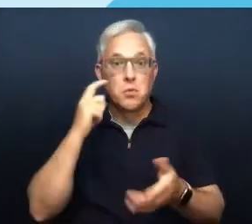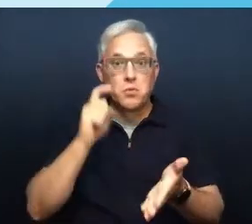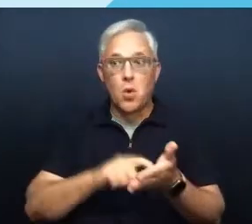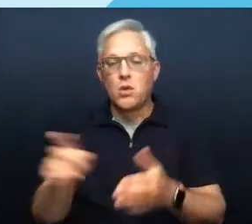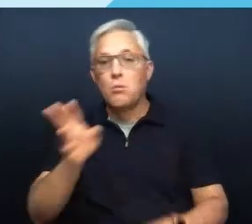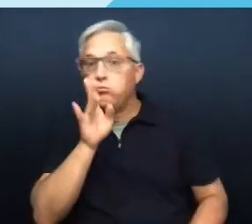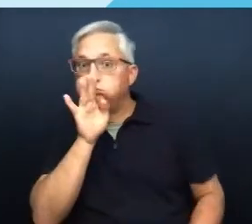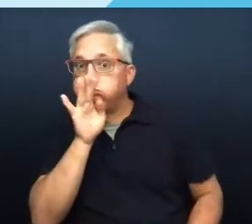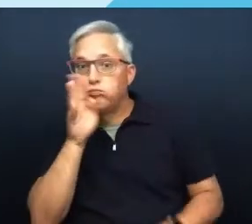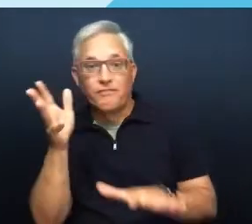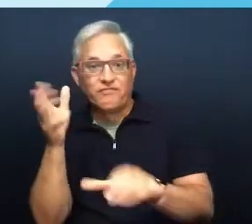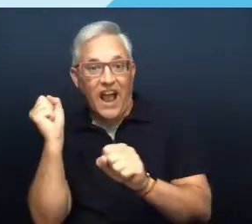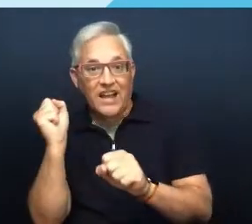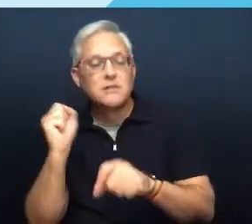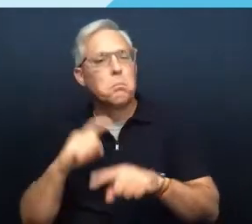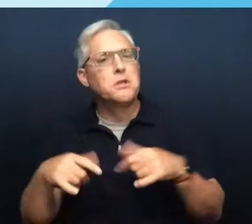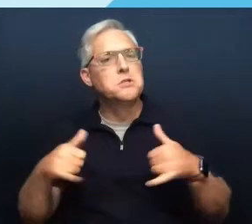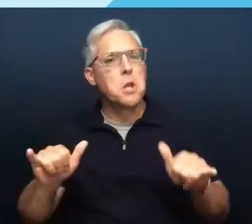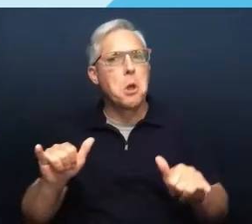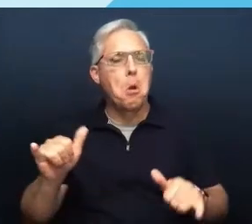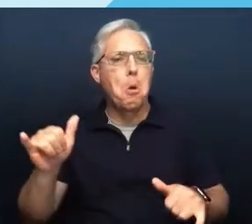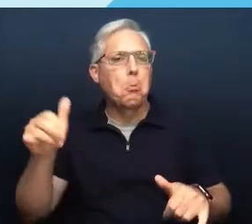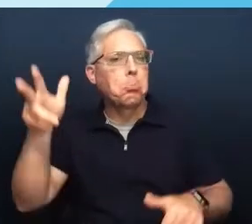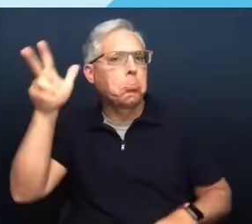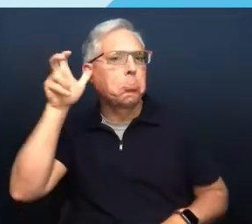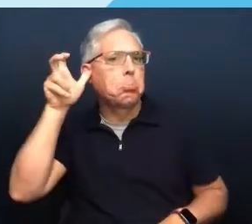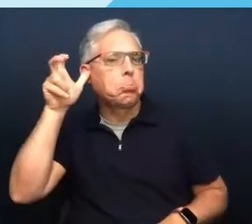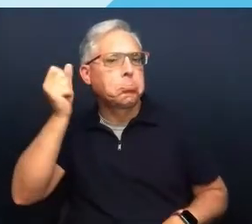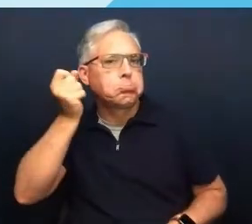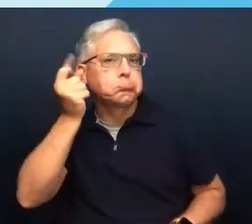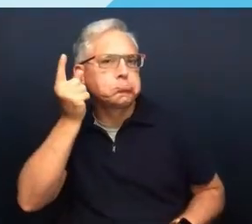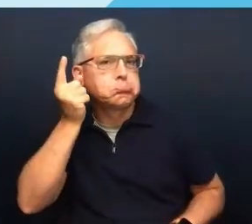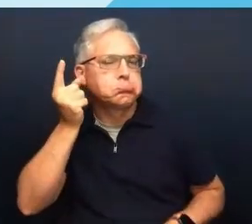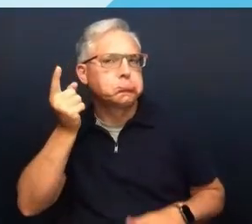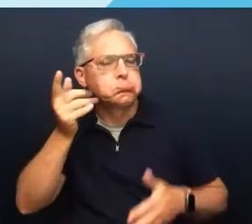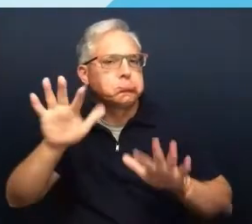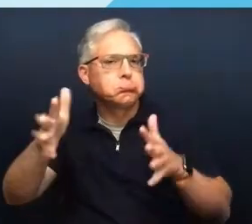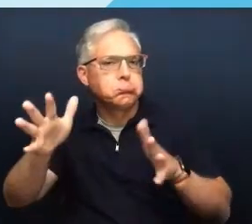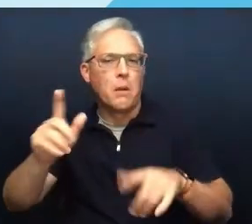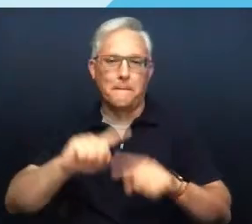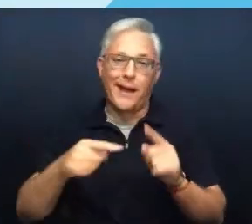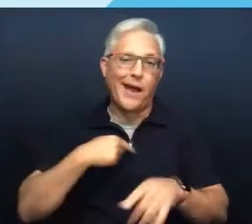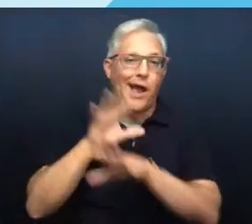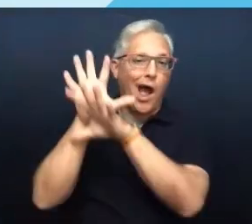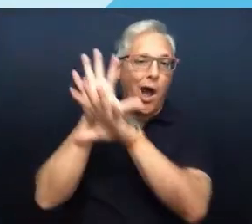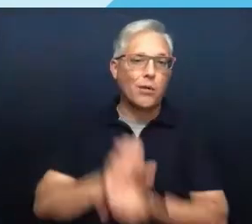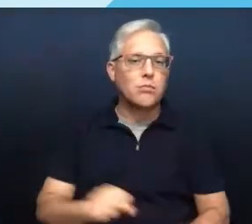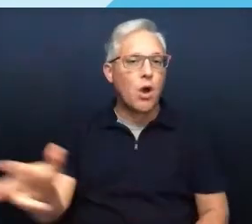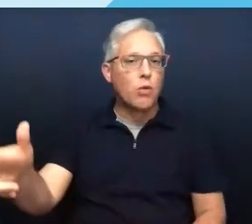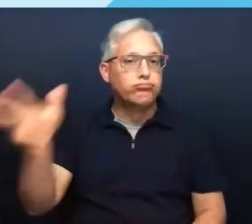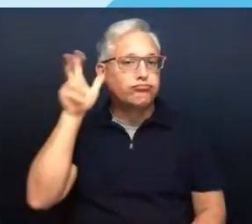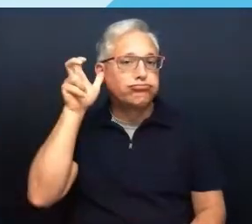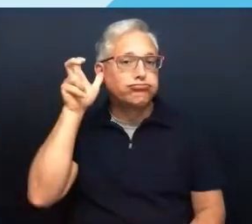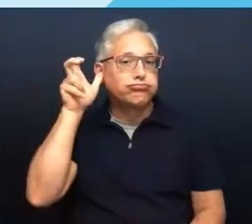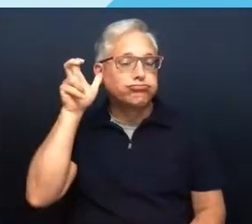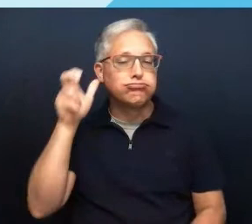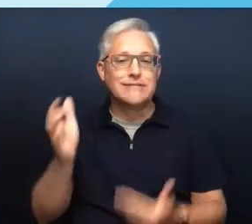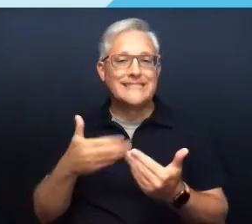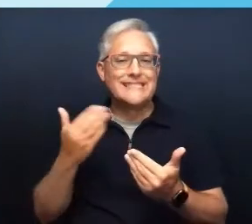It might make it difficult for you guys to understand but I've got so used to it that it's easy for me to understand. So that was with something